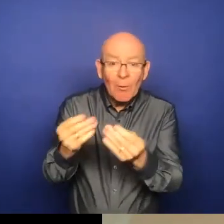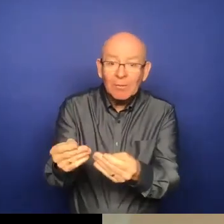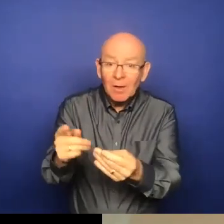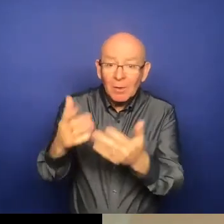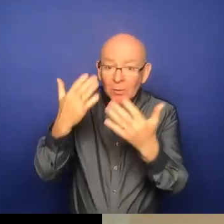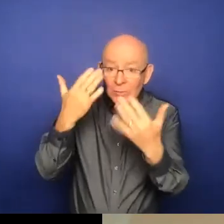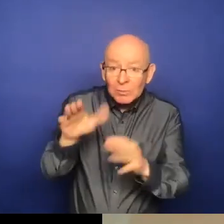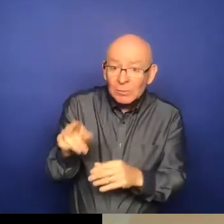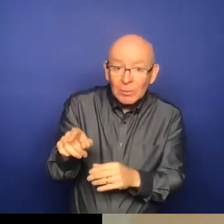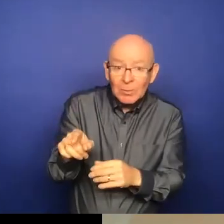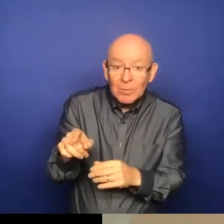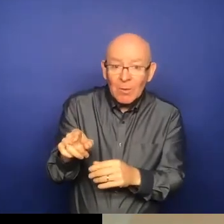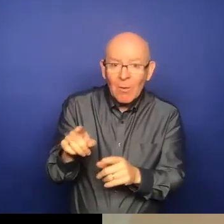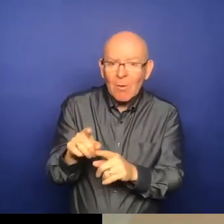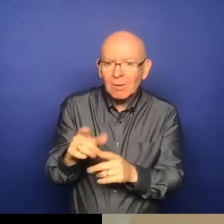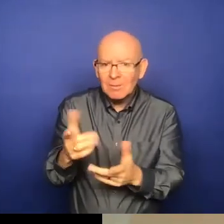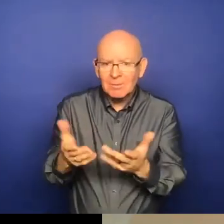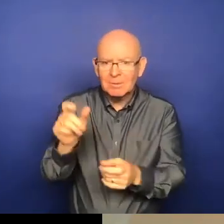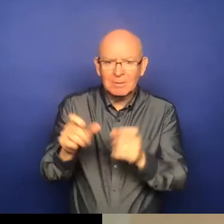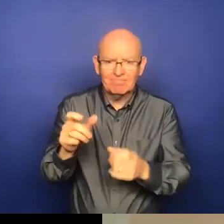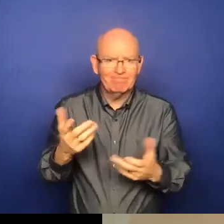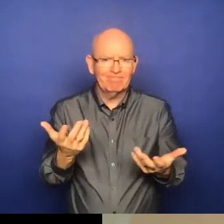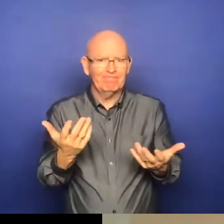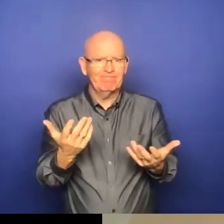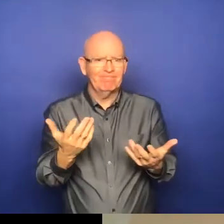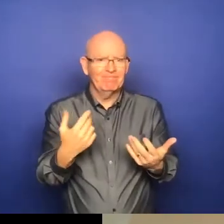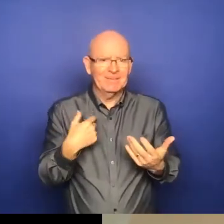self-response, you know, a paper and pencil that you might get in the mail